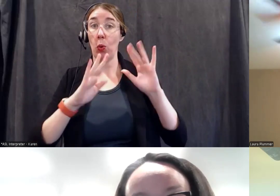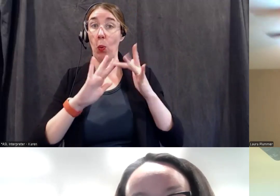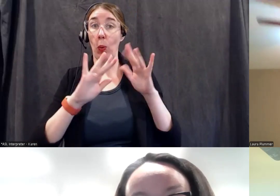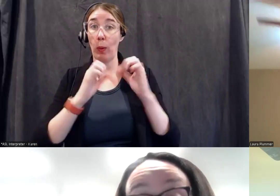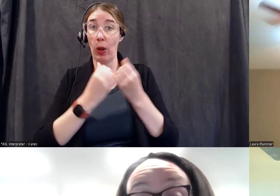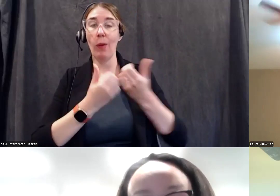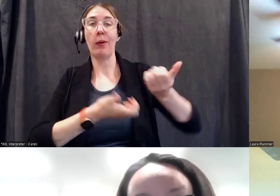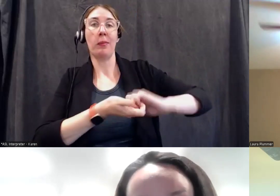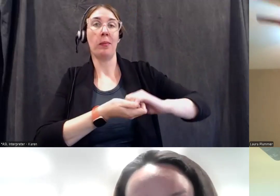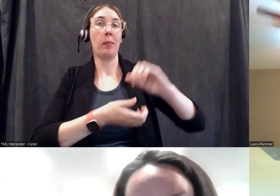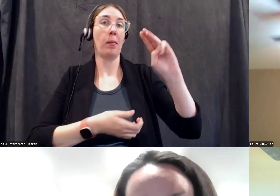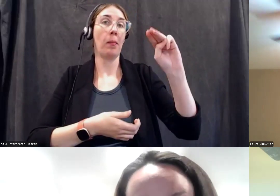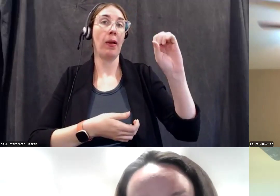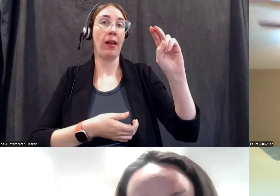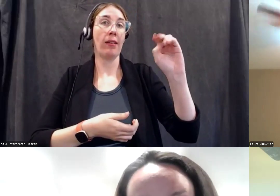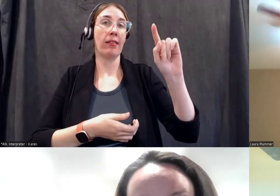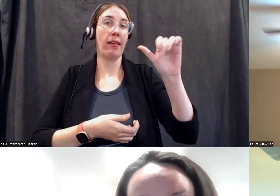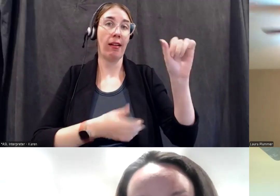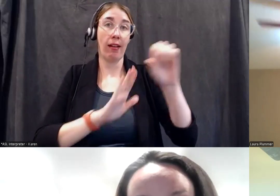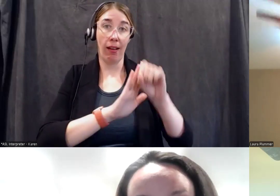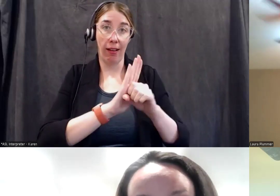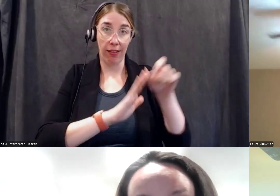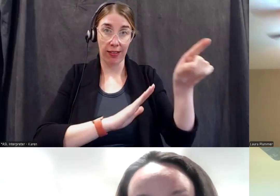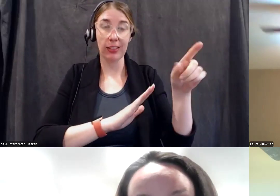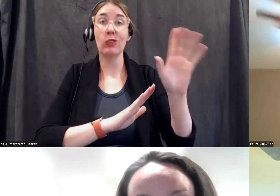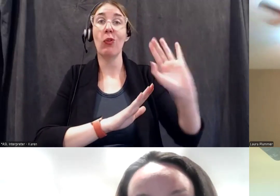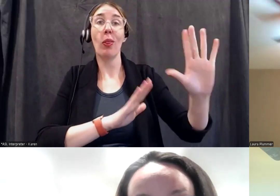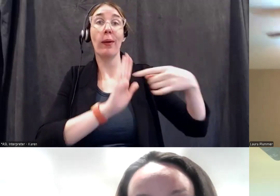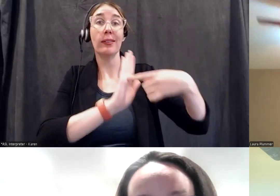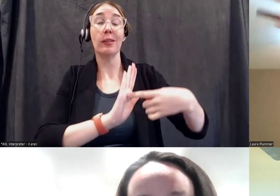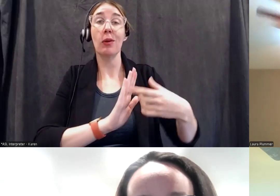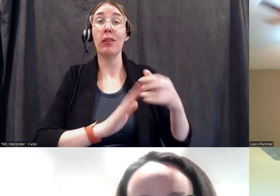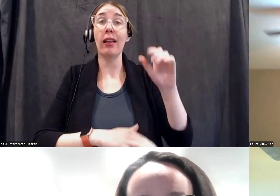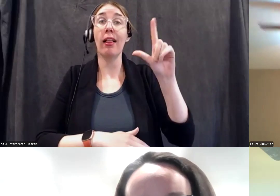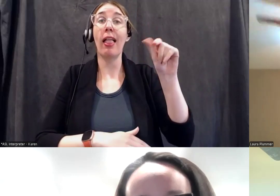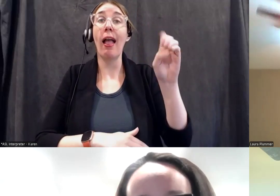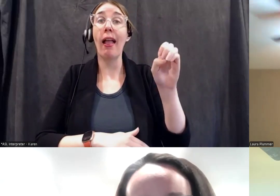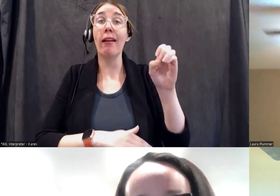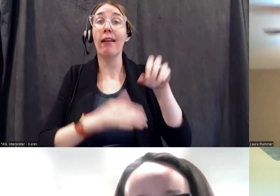so they share some great examples of kind of remote lake access, things like that,